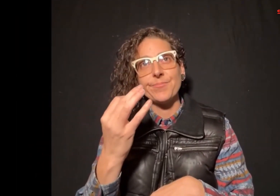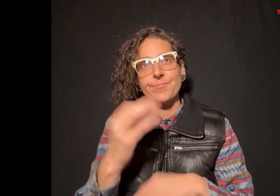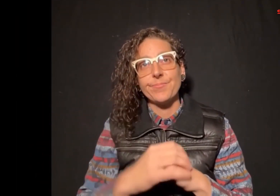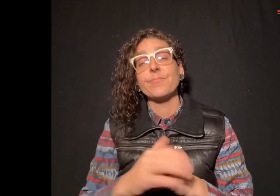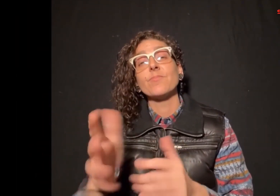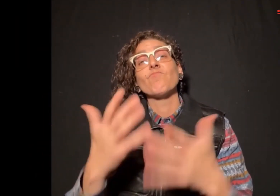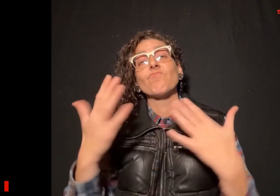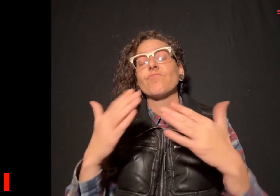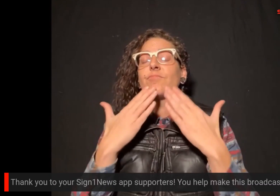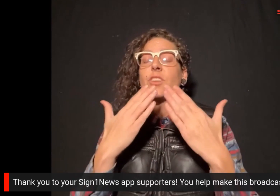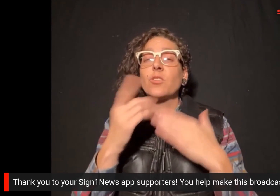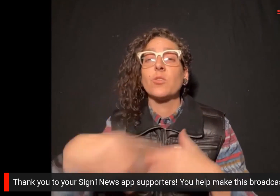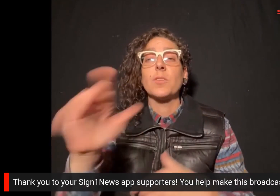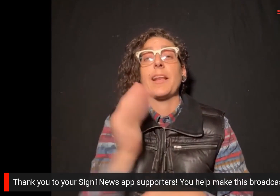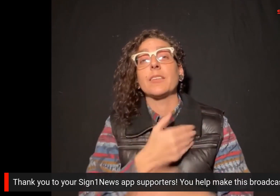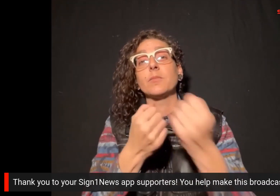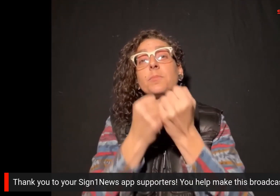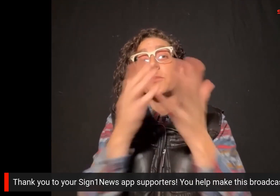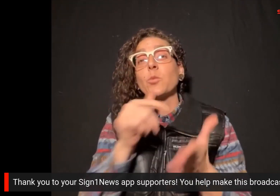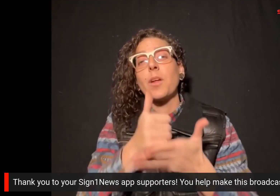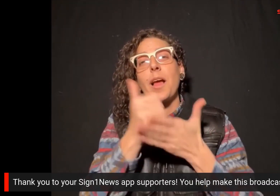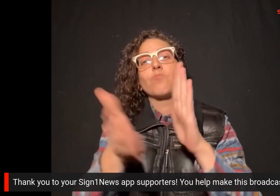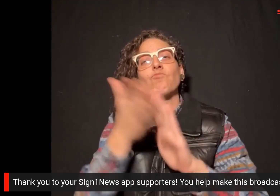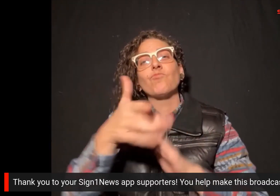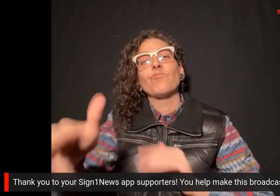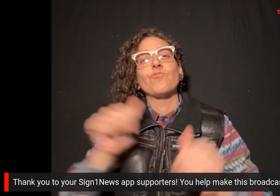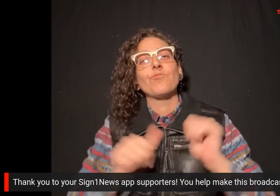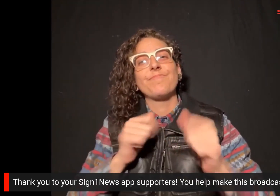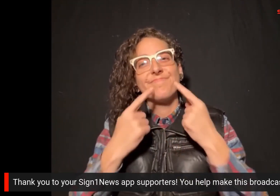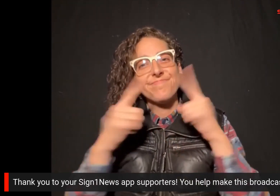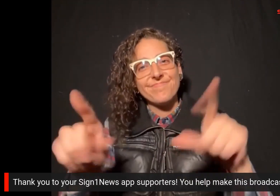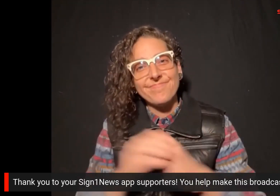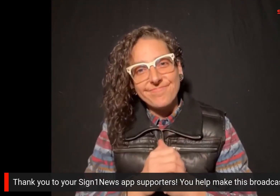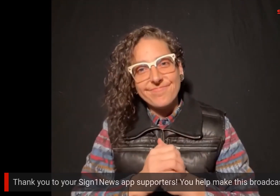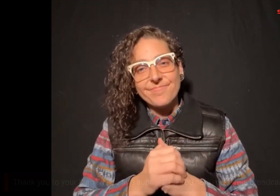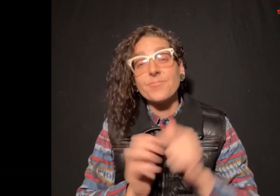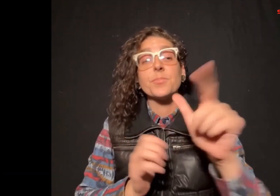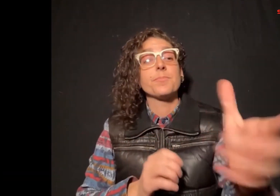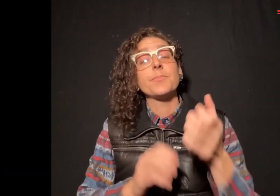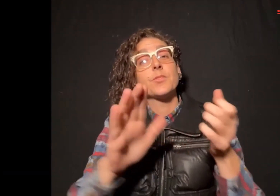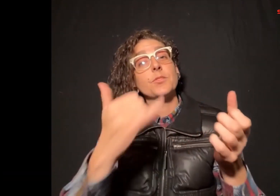a big thank you to our Sign1News app supporters you help make this broadcast happen you can